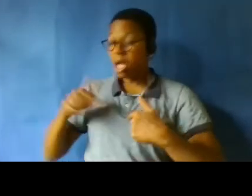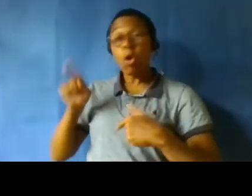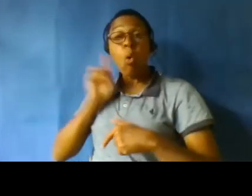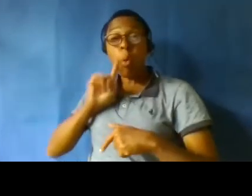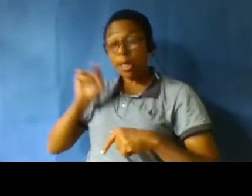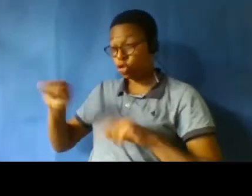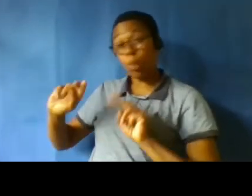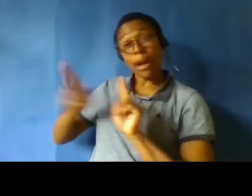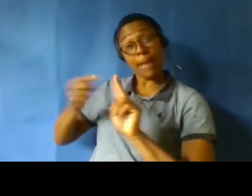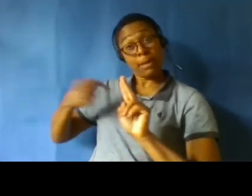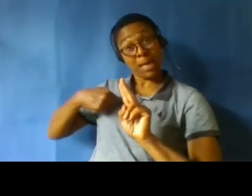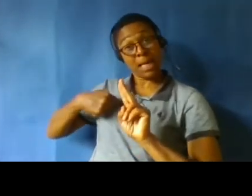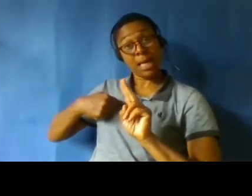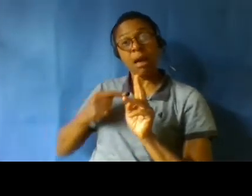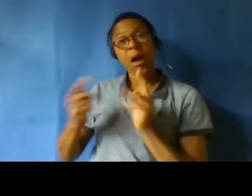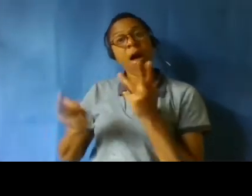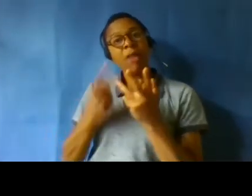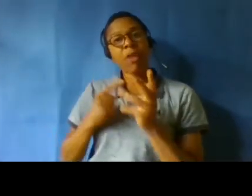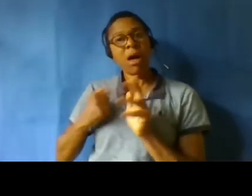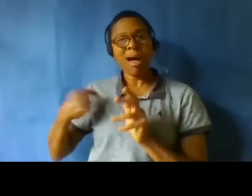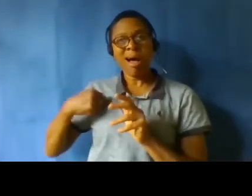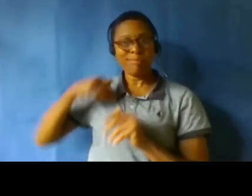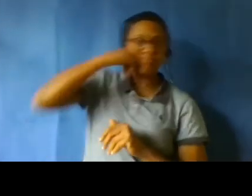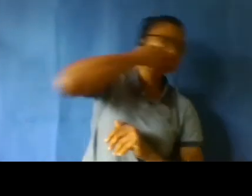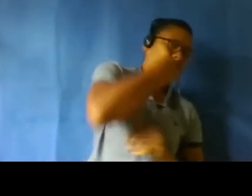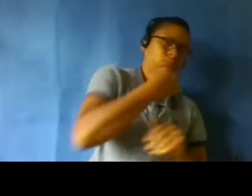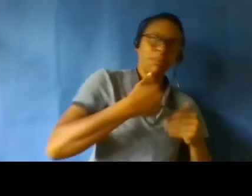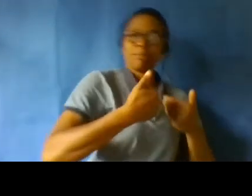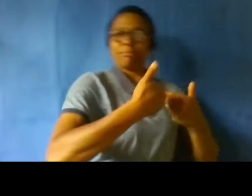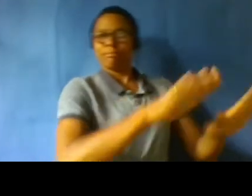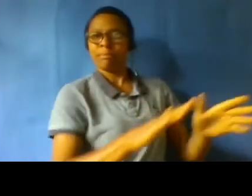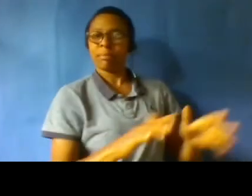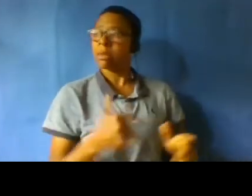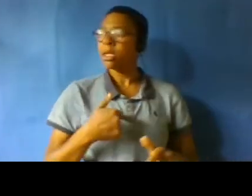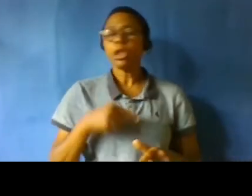than a cosy kind of voyeur she refuses to frame her work as an anthropological